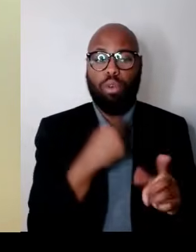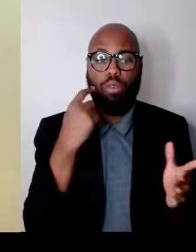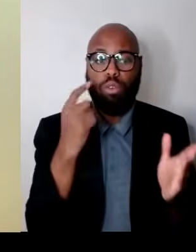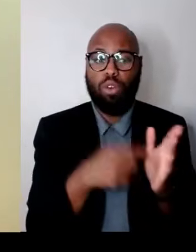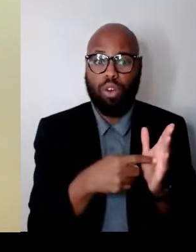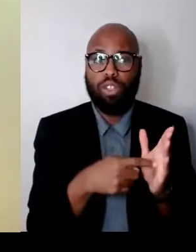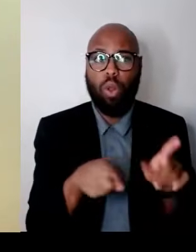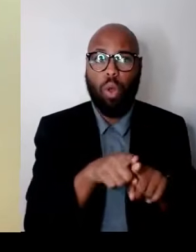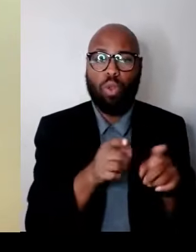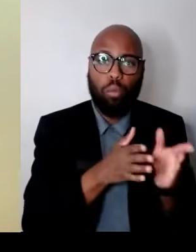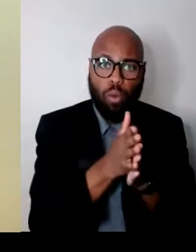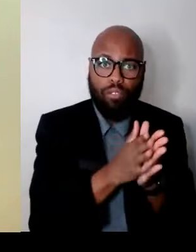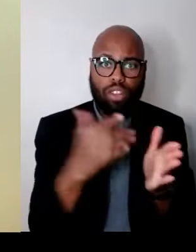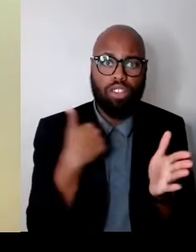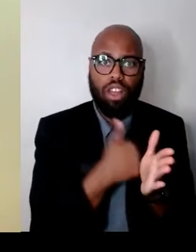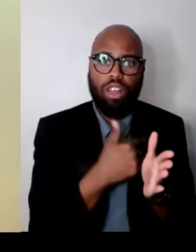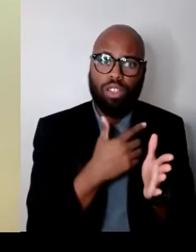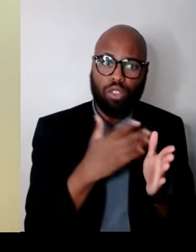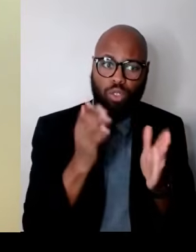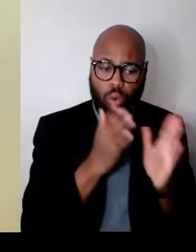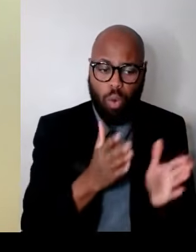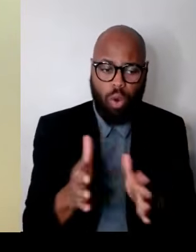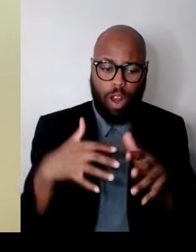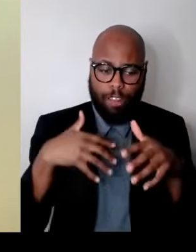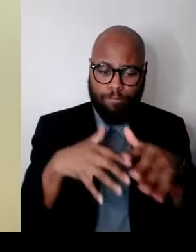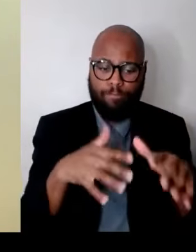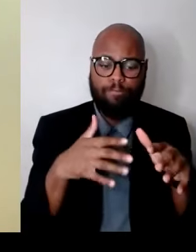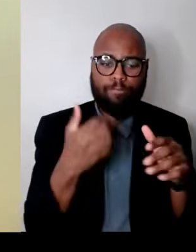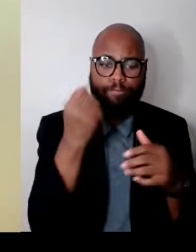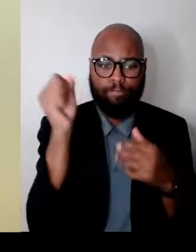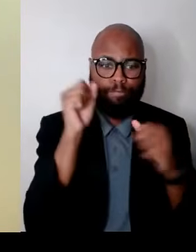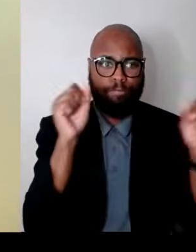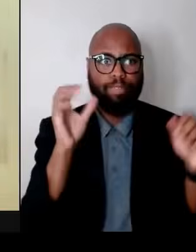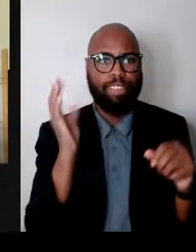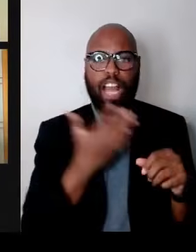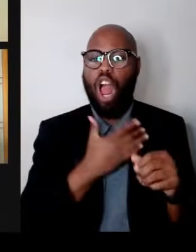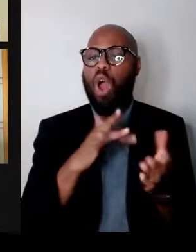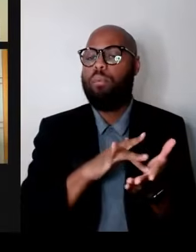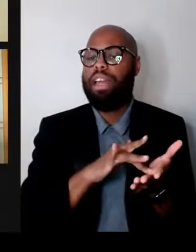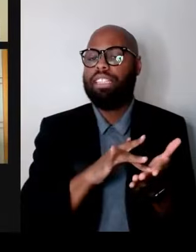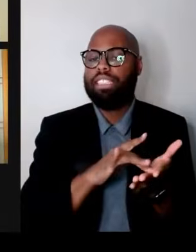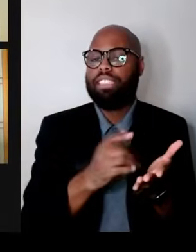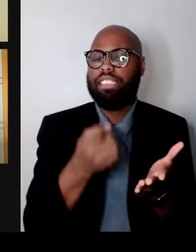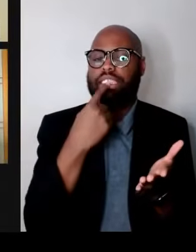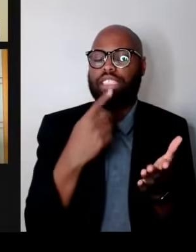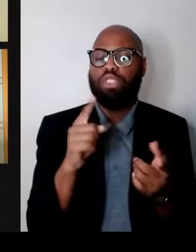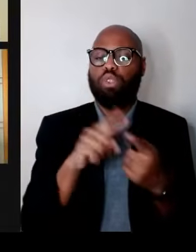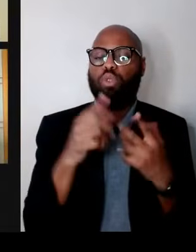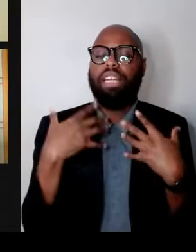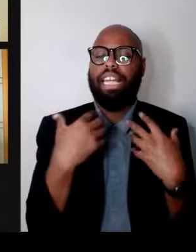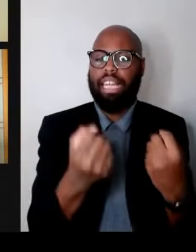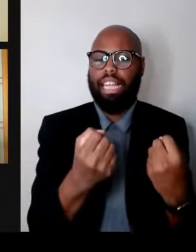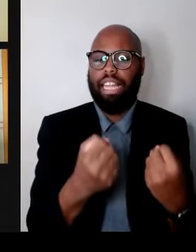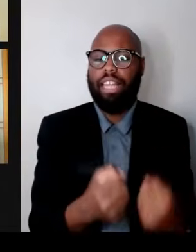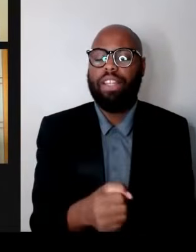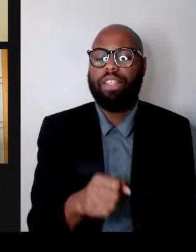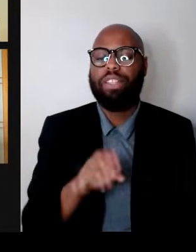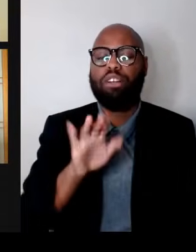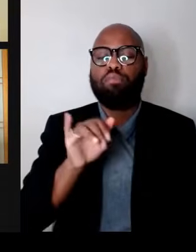because organizing is our medicine. It's a way to heal. Hmm, yeah. Before we move on,